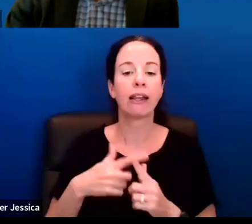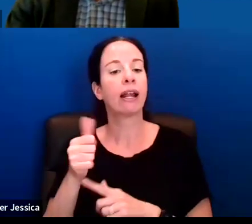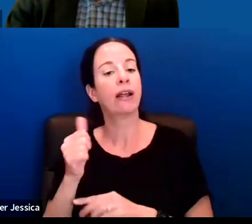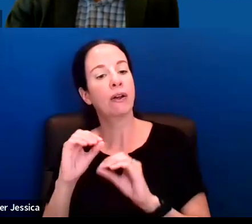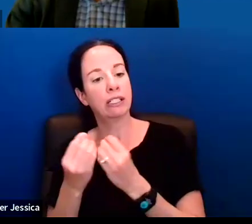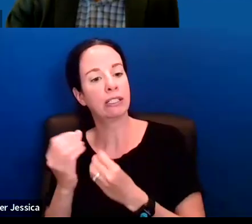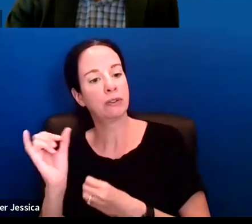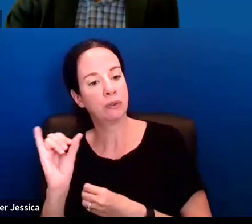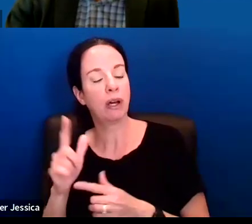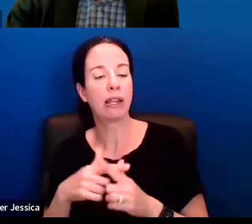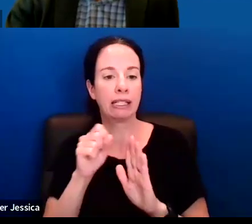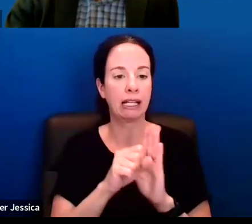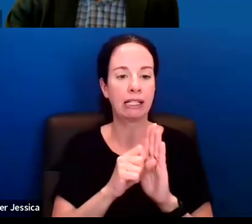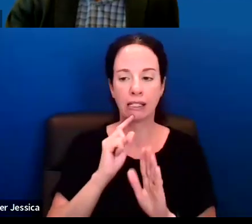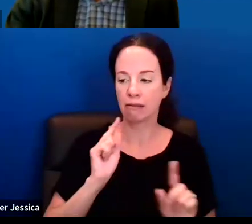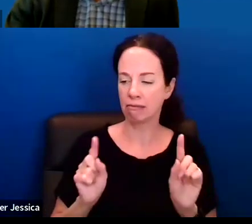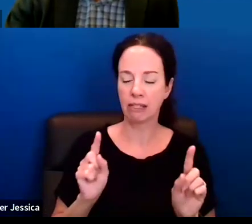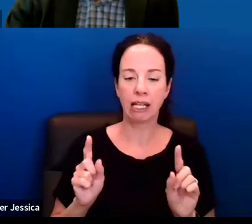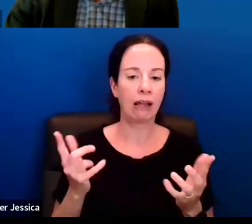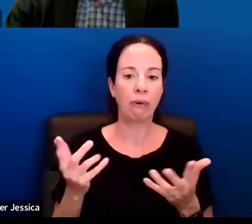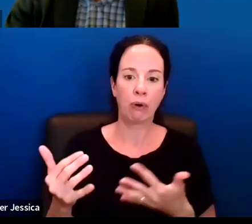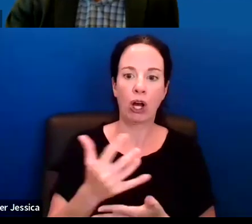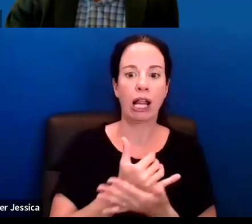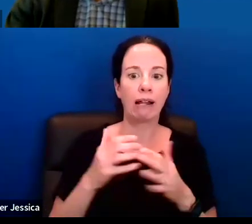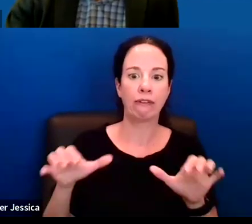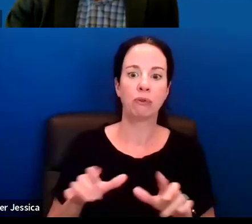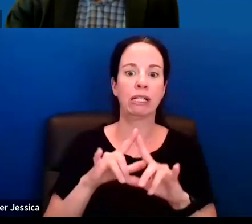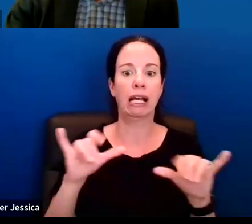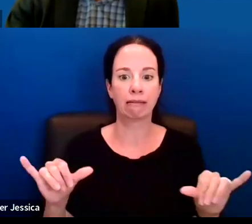state's able to say, hey, look, this is what we're collectively doing, so you can see the collective